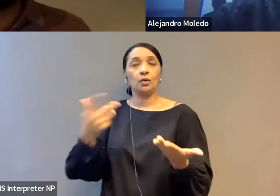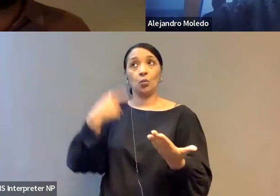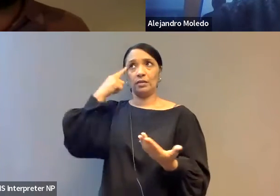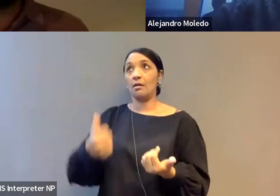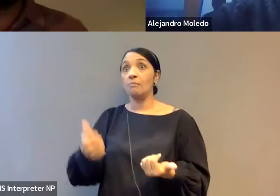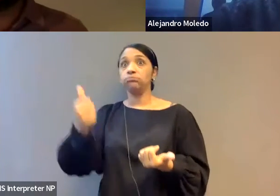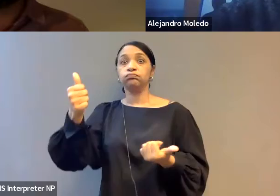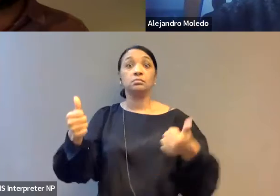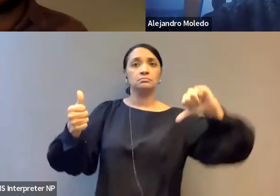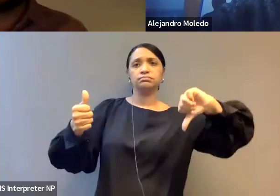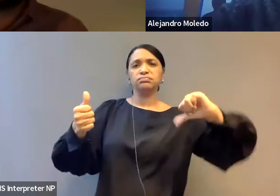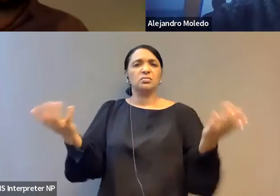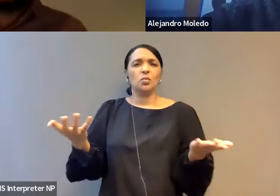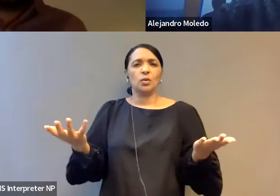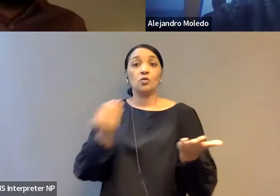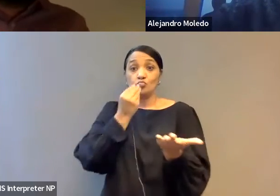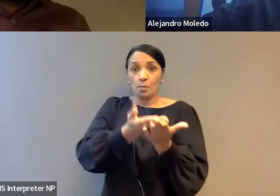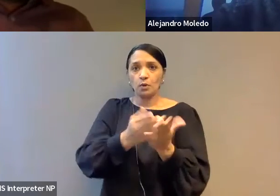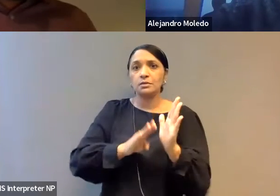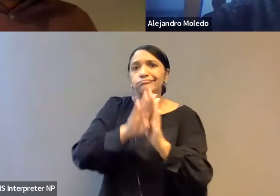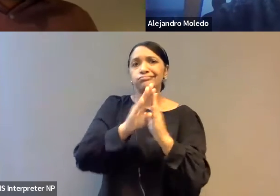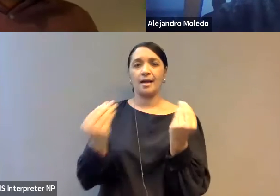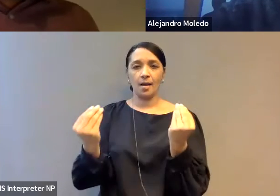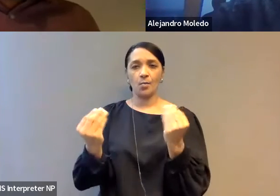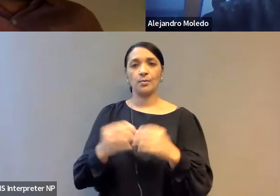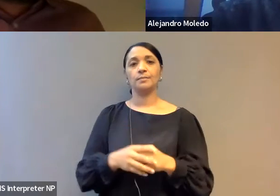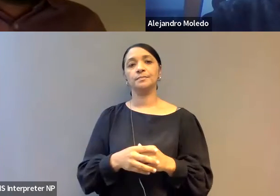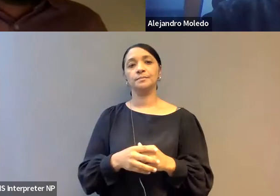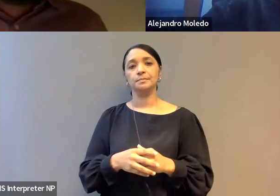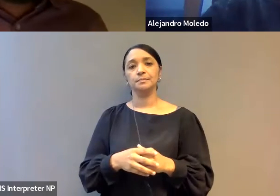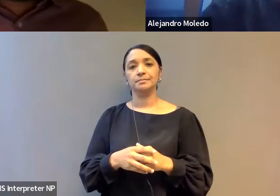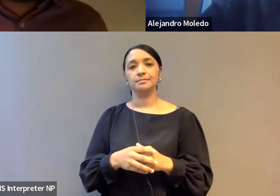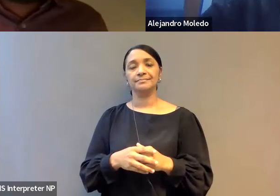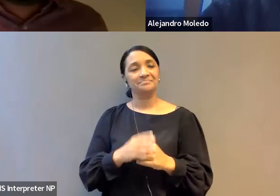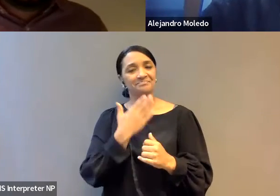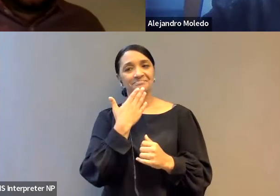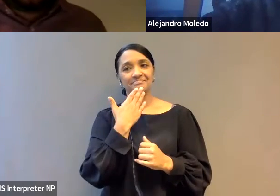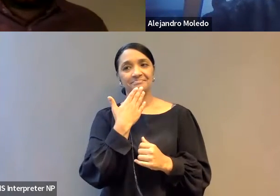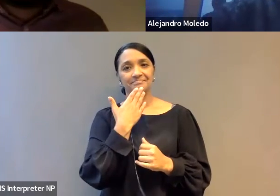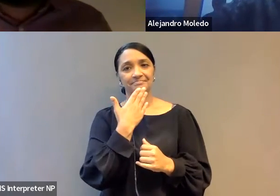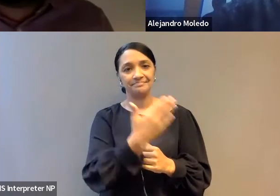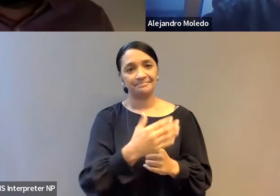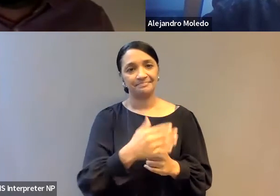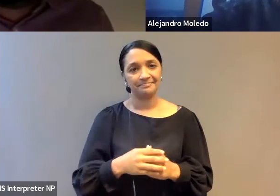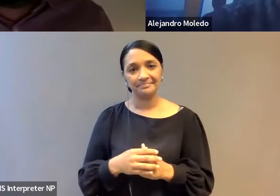and what needs to be improved in the current proposal. Many thanks, André. My name is Alejandro Moledo